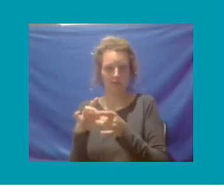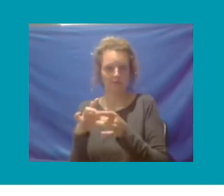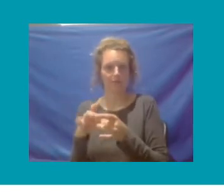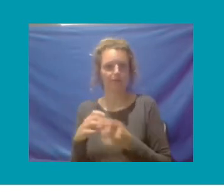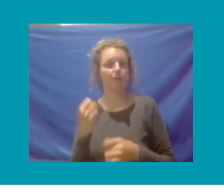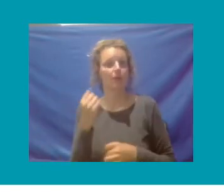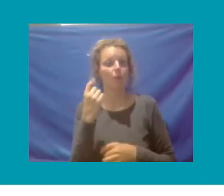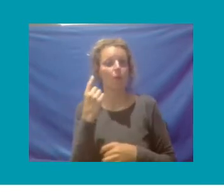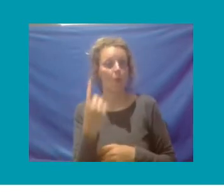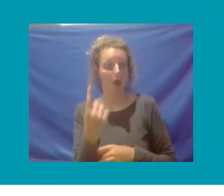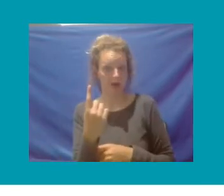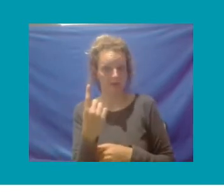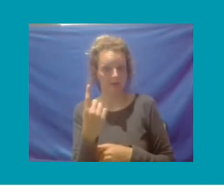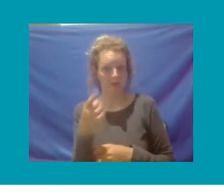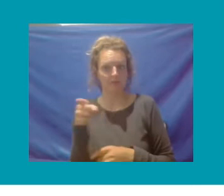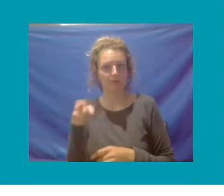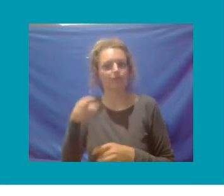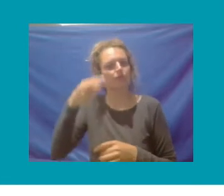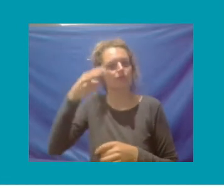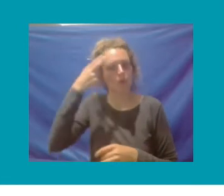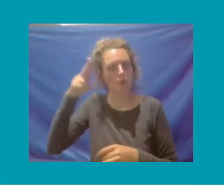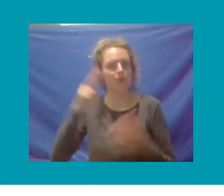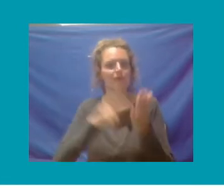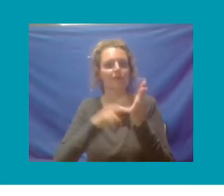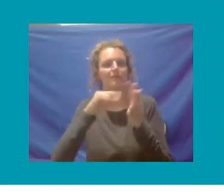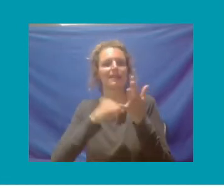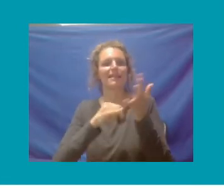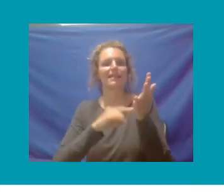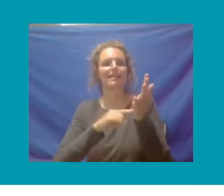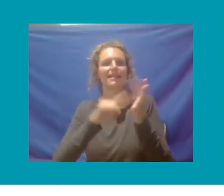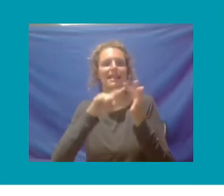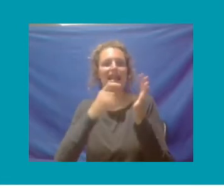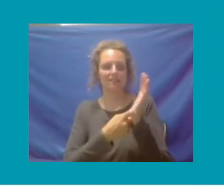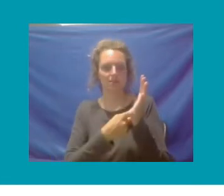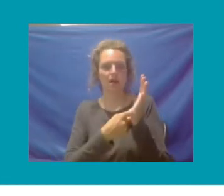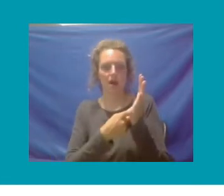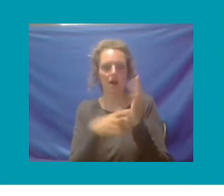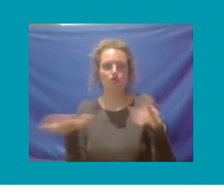who who are great at other amazing people who Evenbreak enjoy,